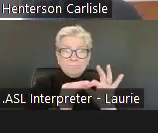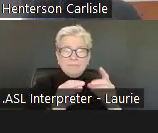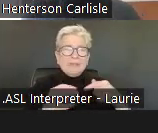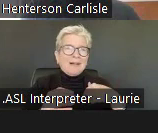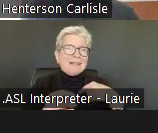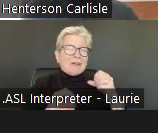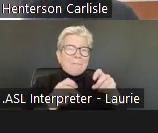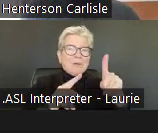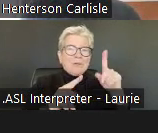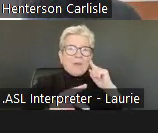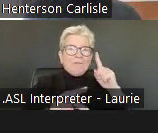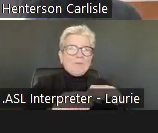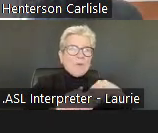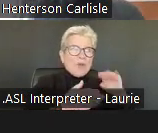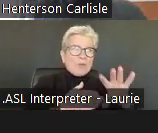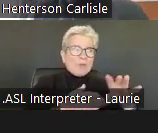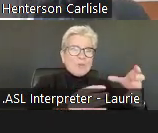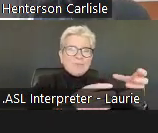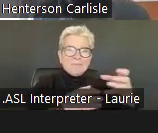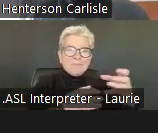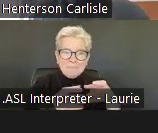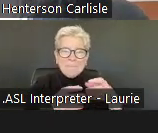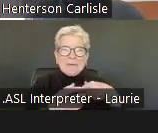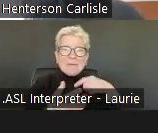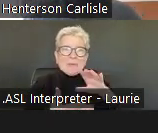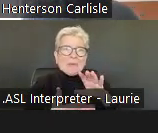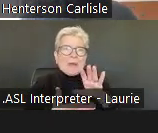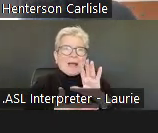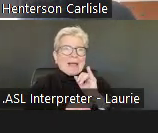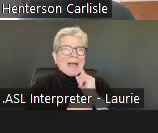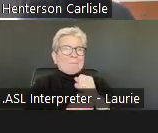together just so they can start building their own cohort start building this new